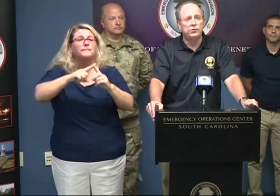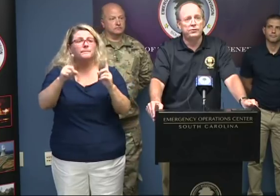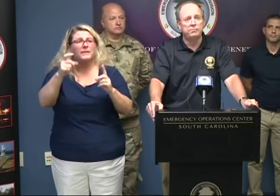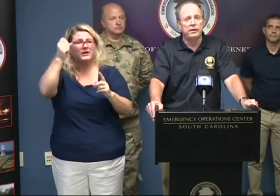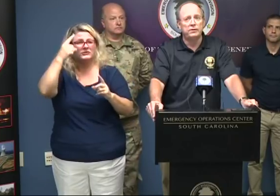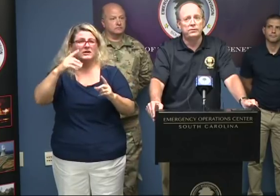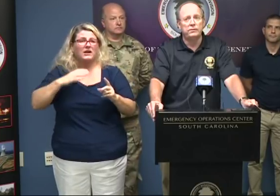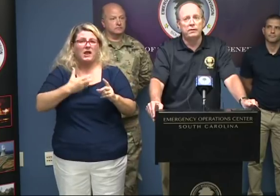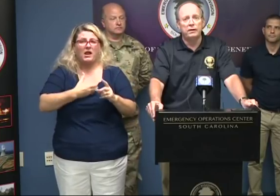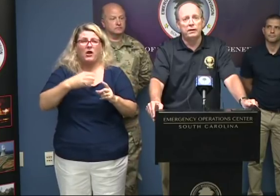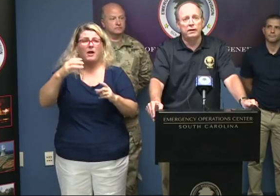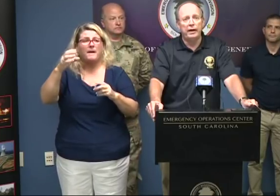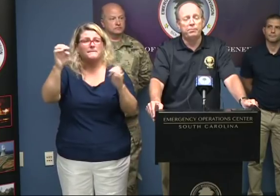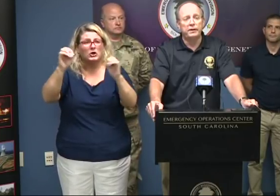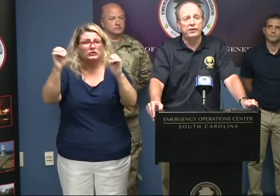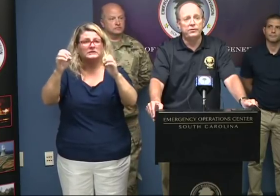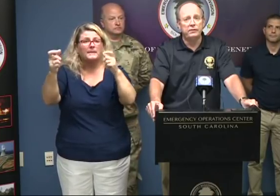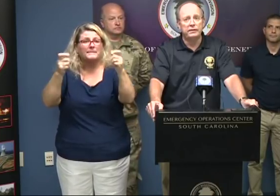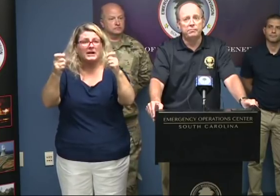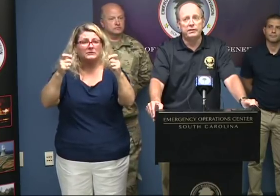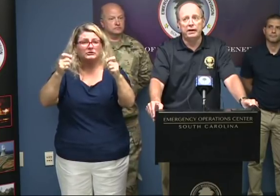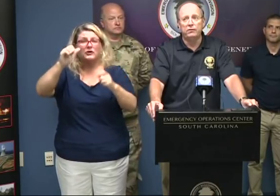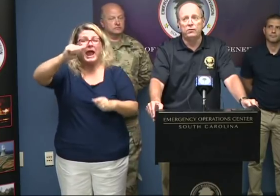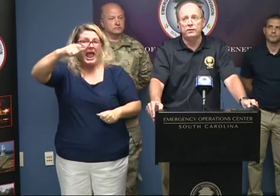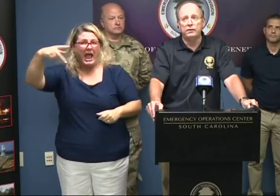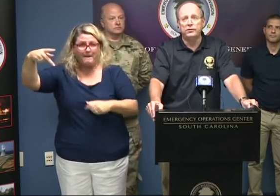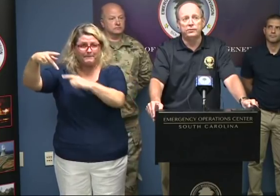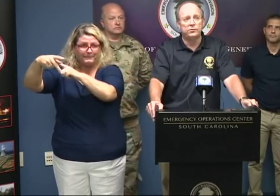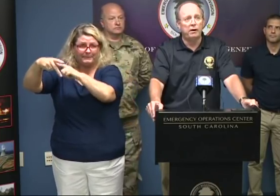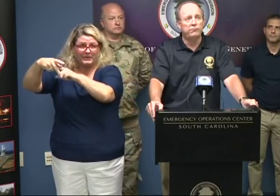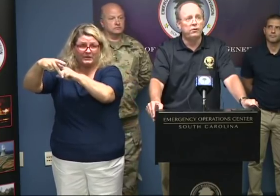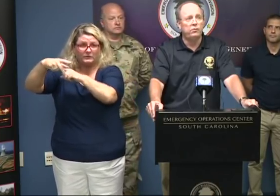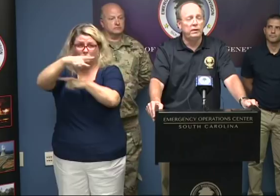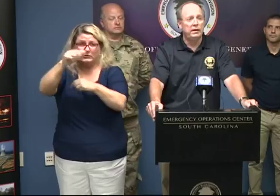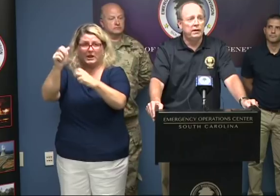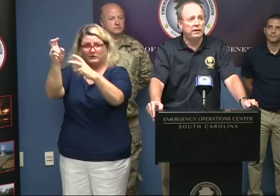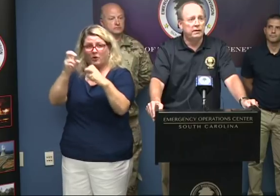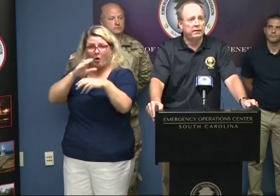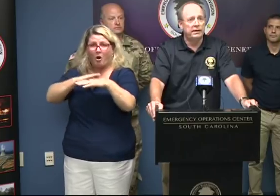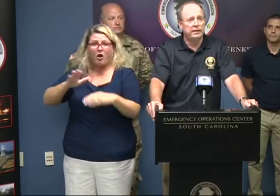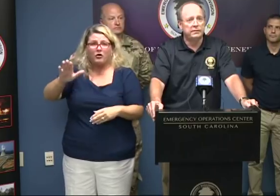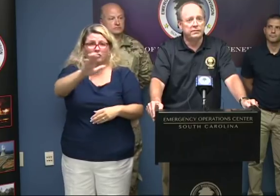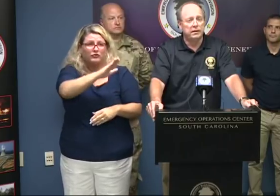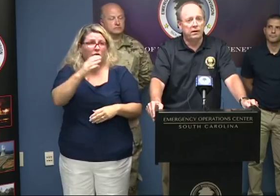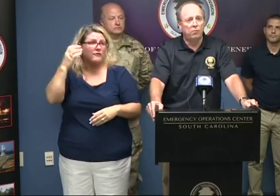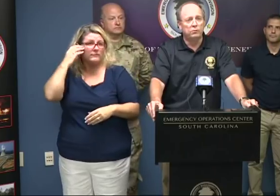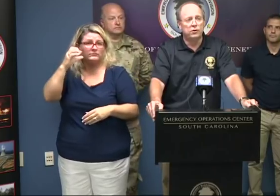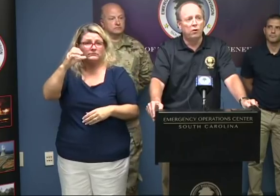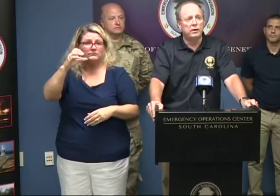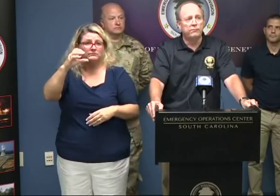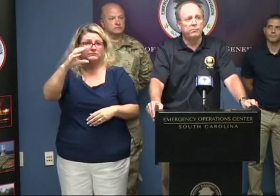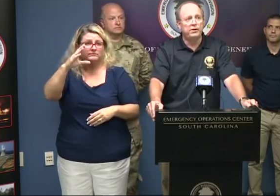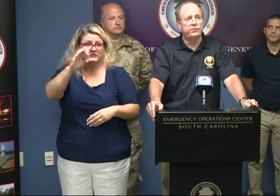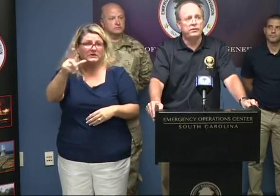emergency manager application that can be downloaded on your smartphone that has almost all of the information